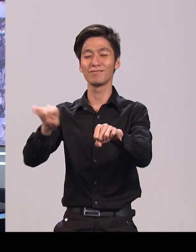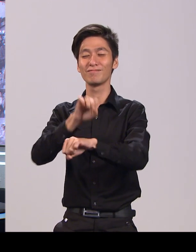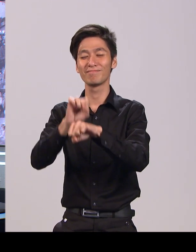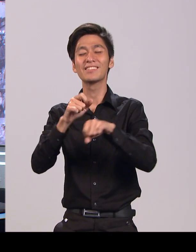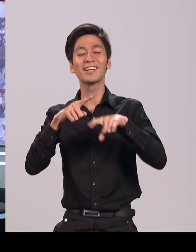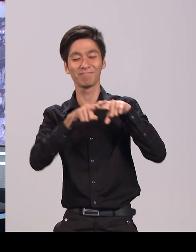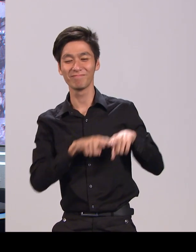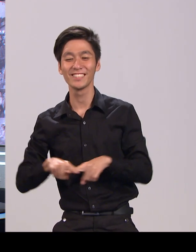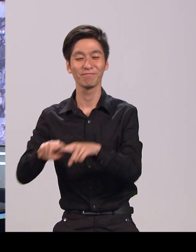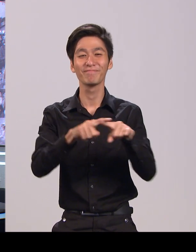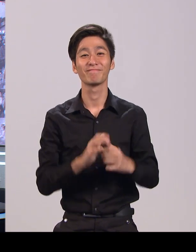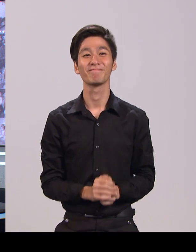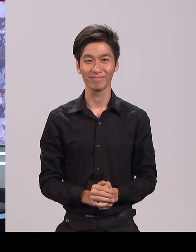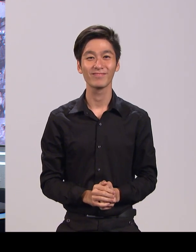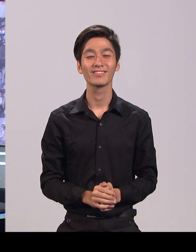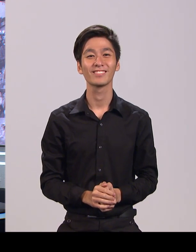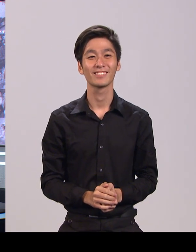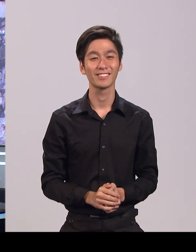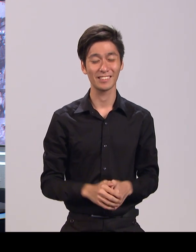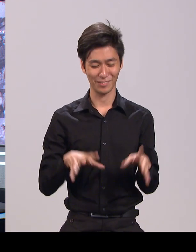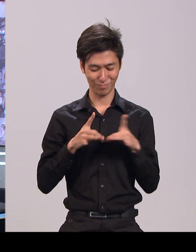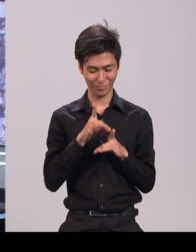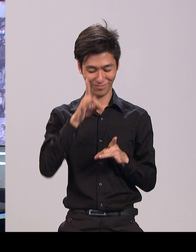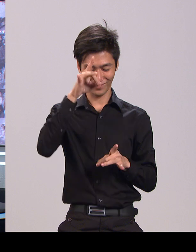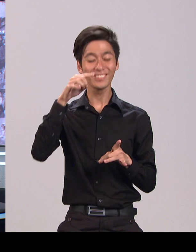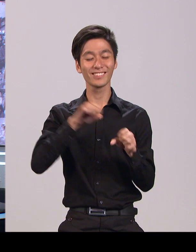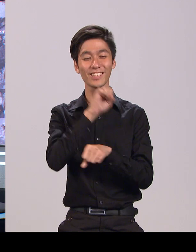With this spirit, Singapore will advance in our nation-building journey.